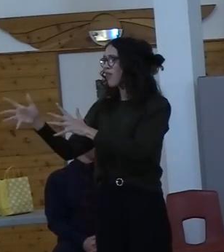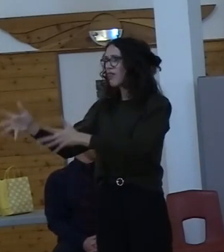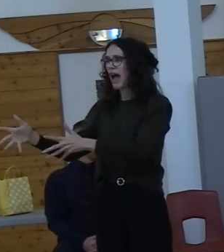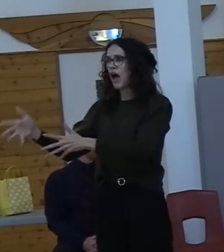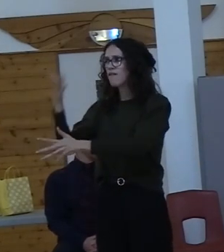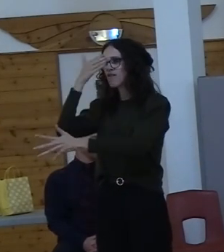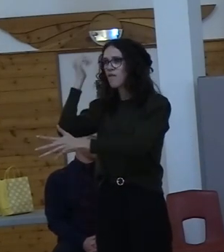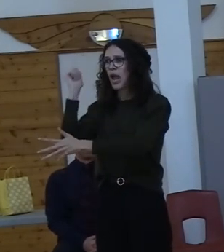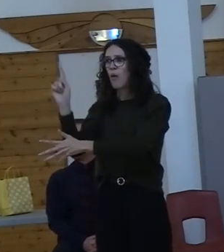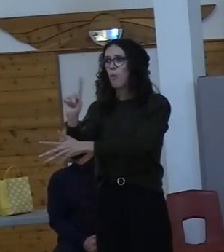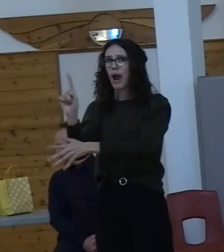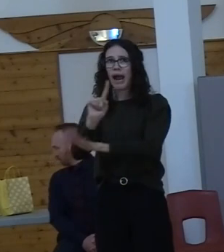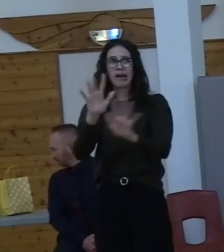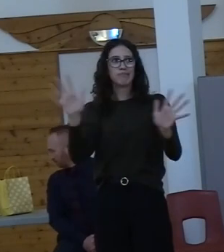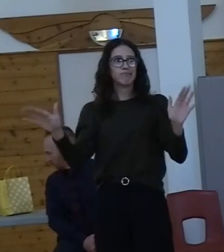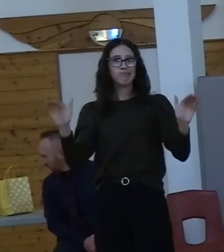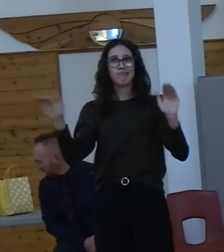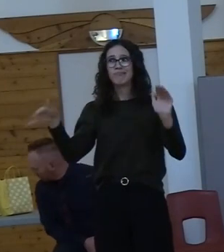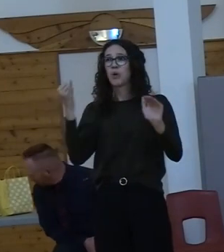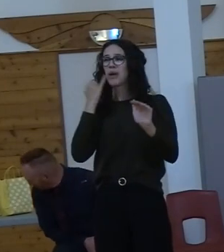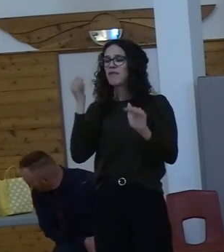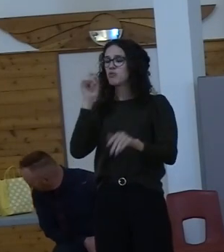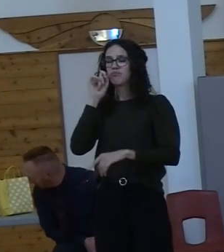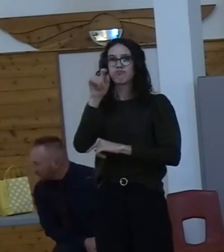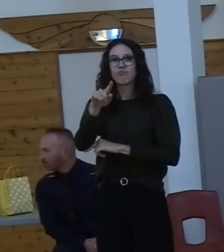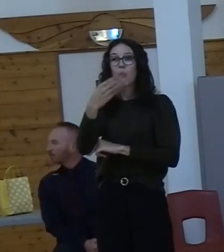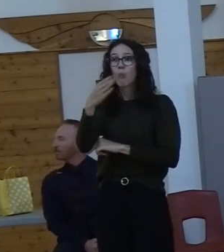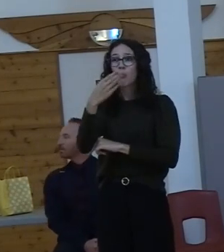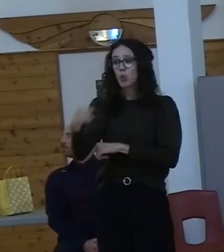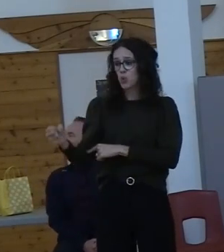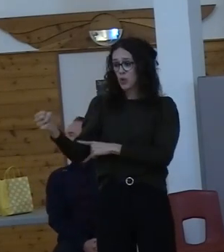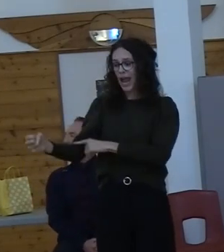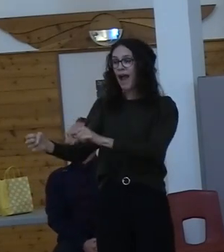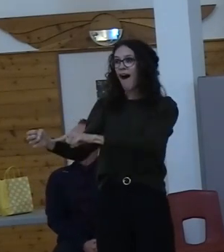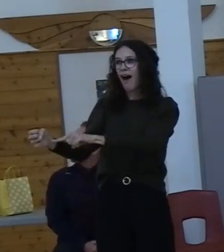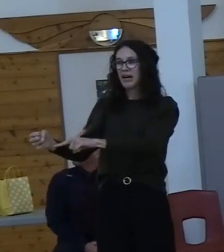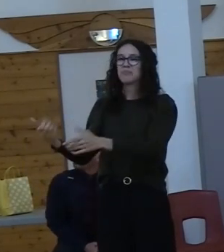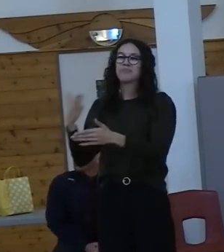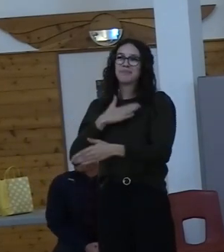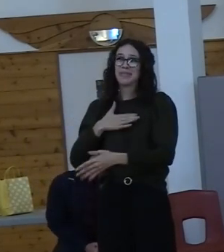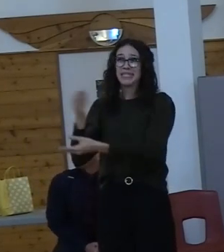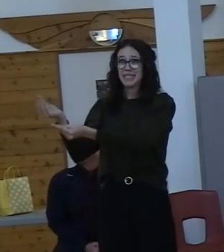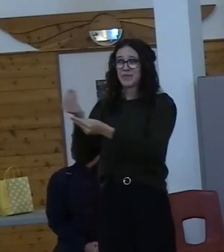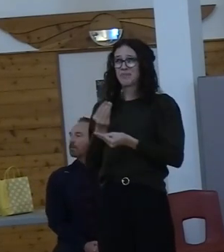So if you see a blue cane, please bring it to me.